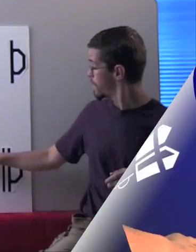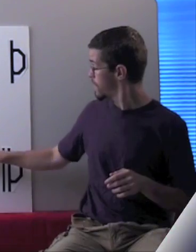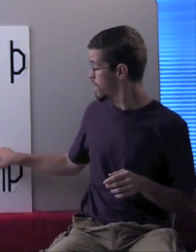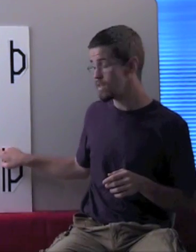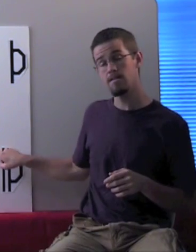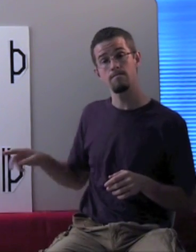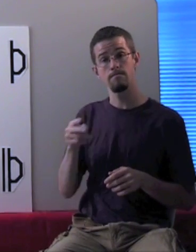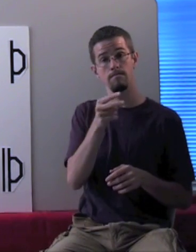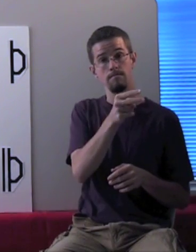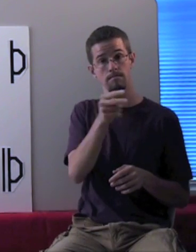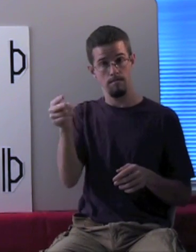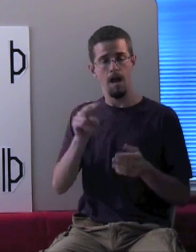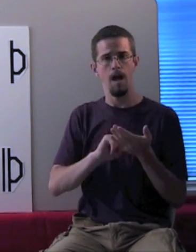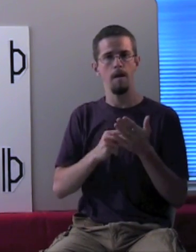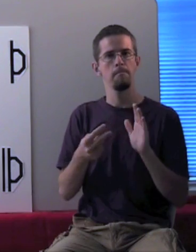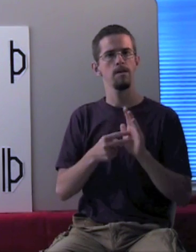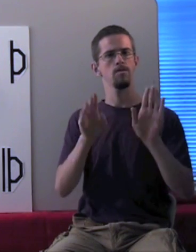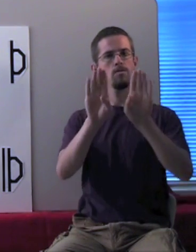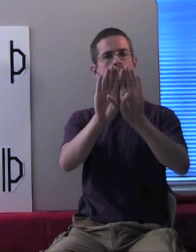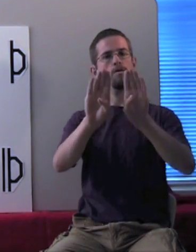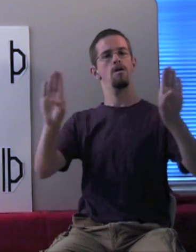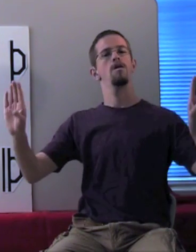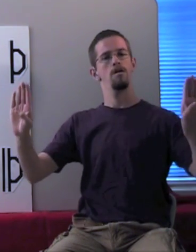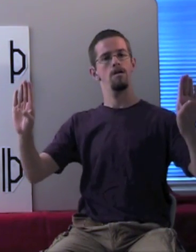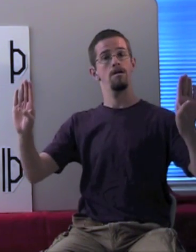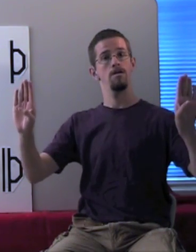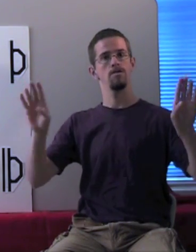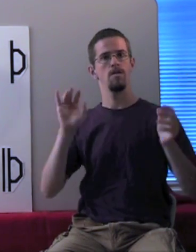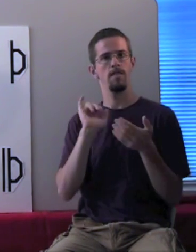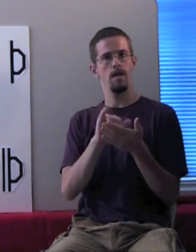The double straight line represents the wall plane.